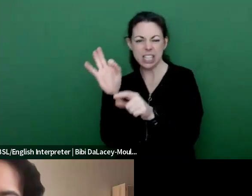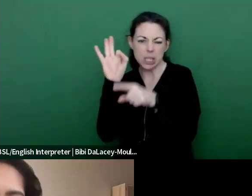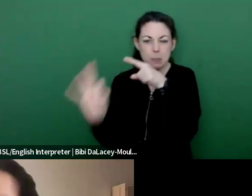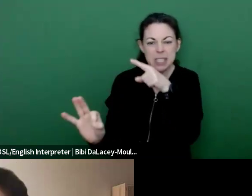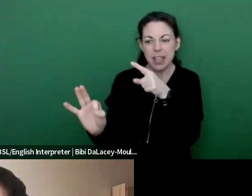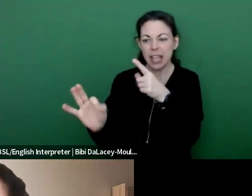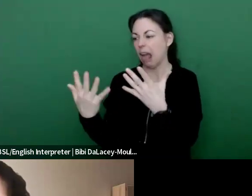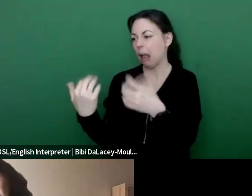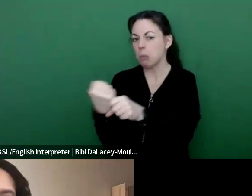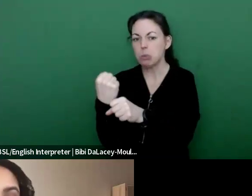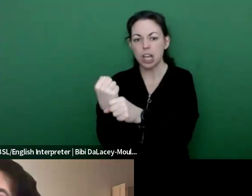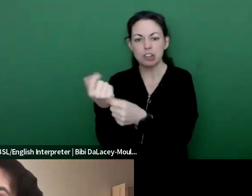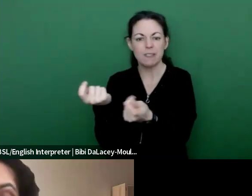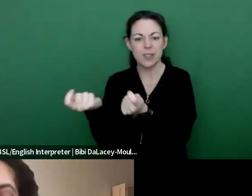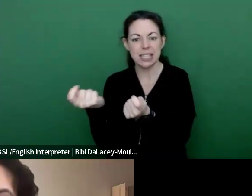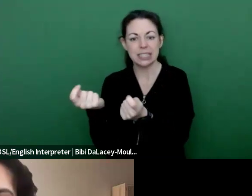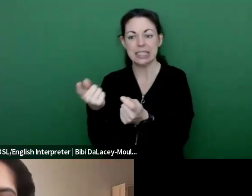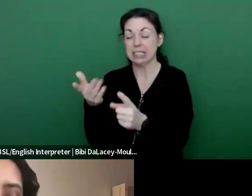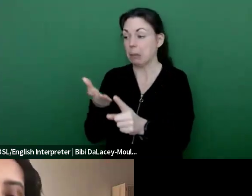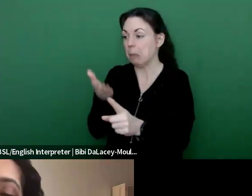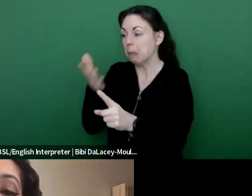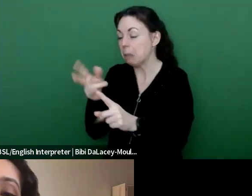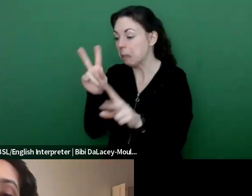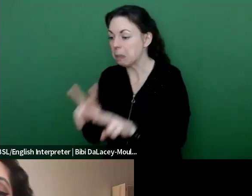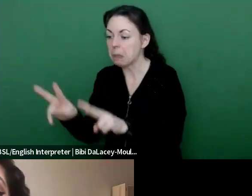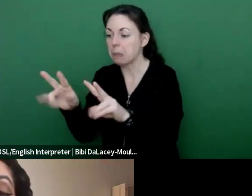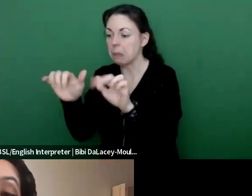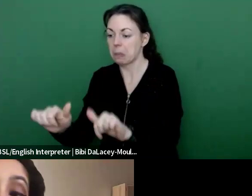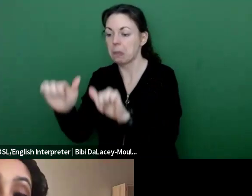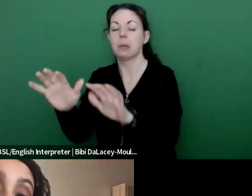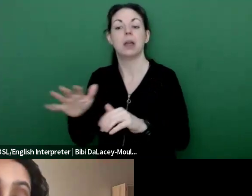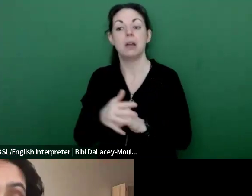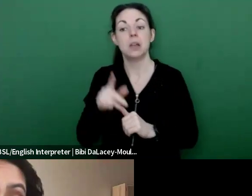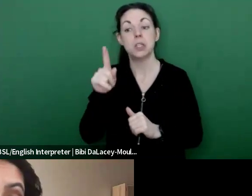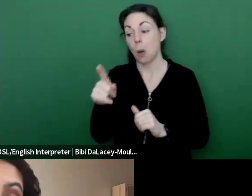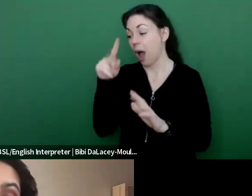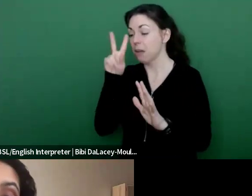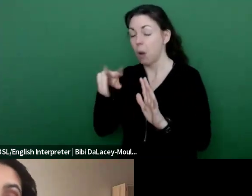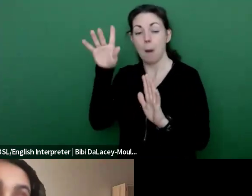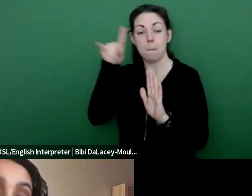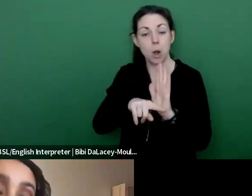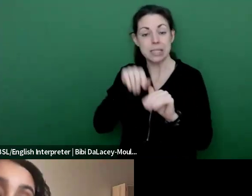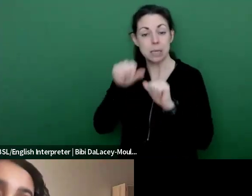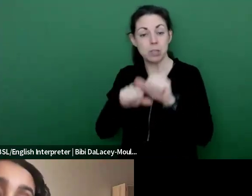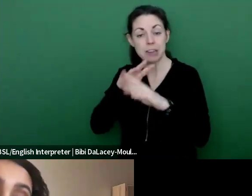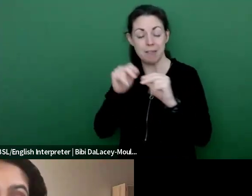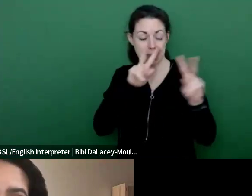facilities, for example. It really ranges, where I might then look at all their policies and procedures, tell them what should probably